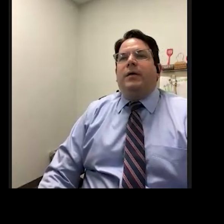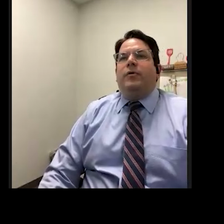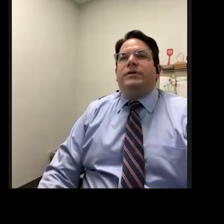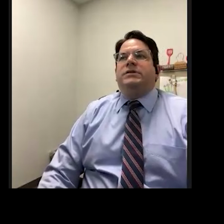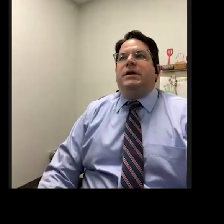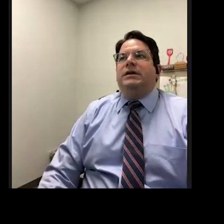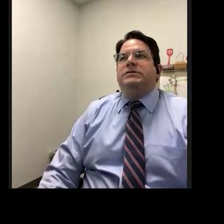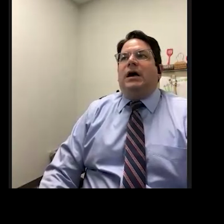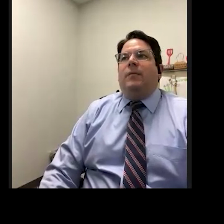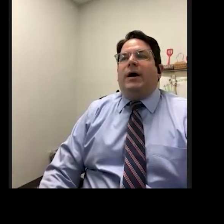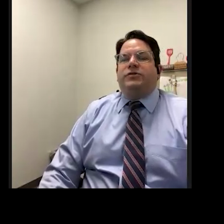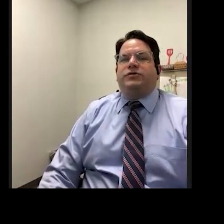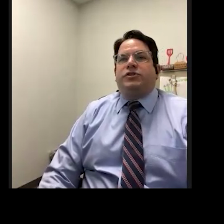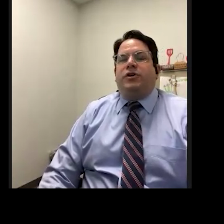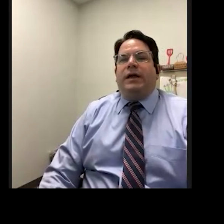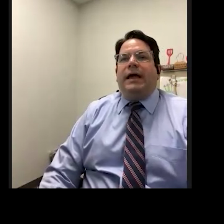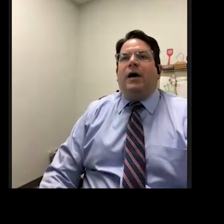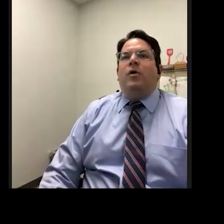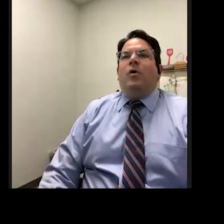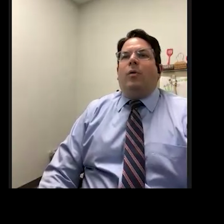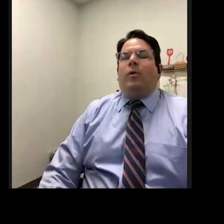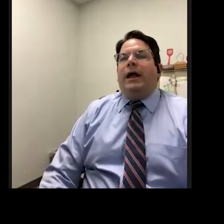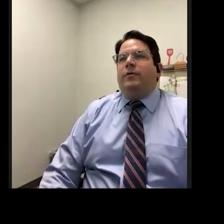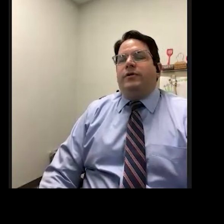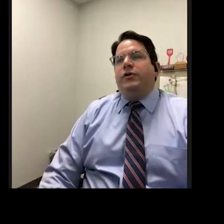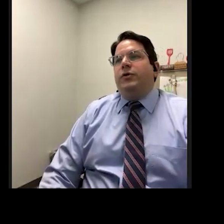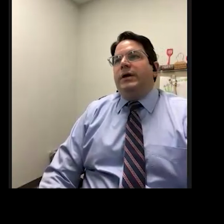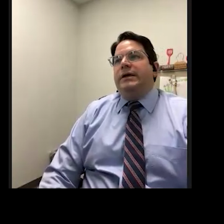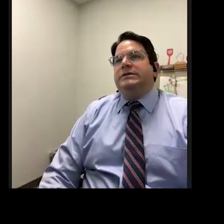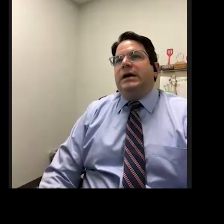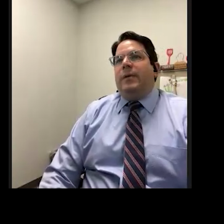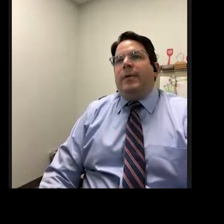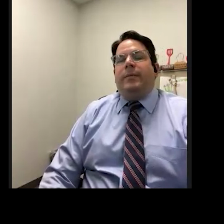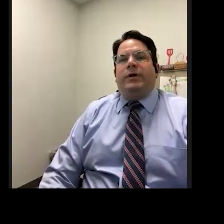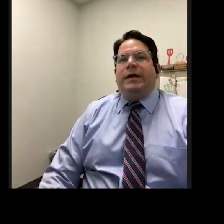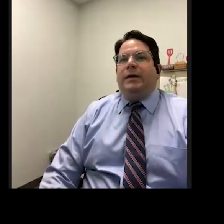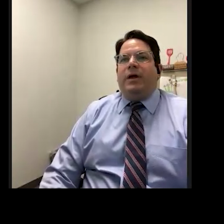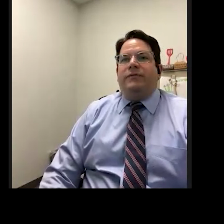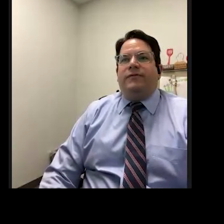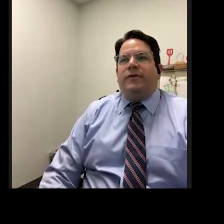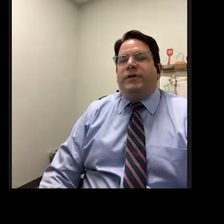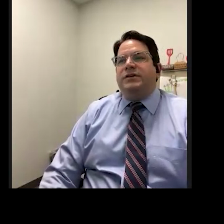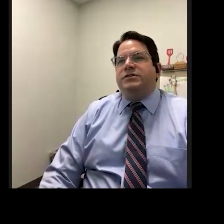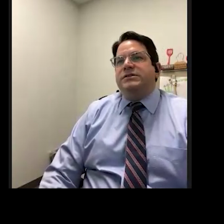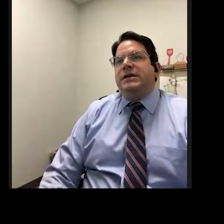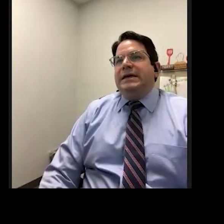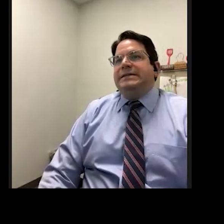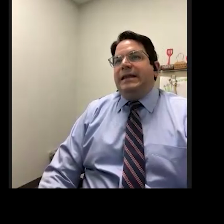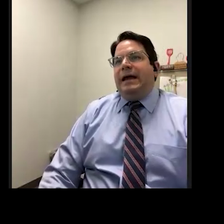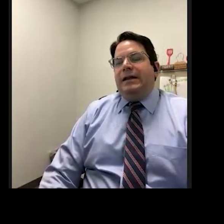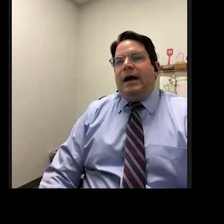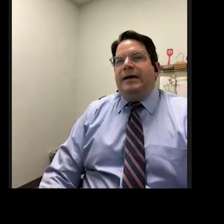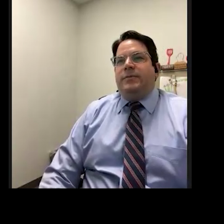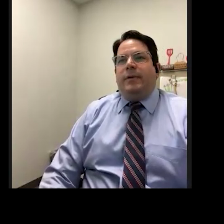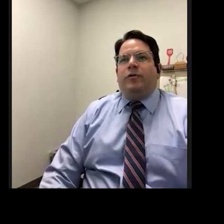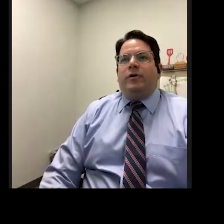by helping him with his my Social Security account, what we're able to do is I'm able to get him benefit verifications, 1099s.